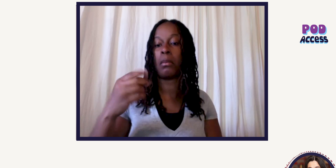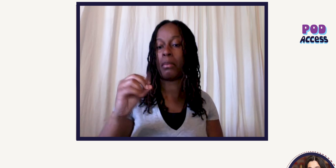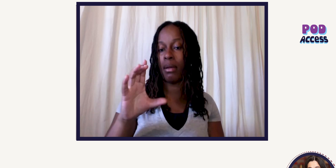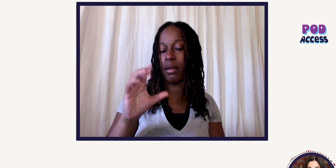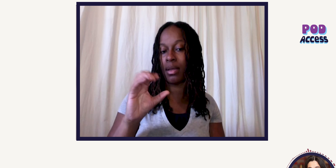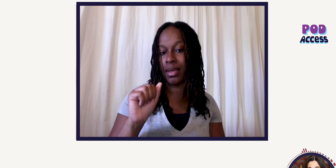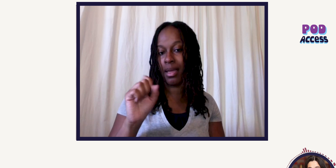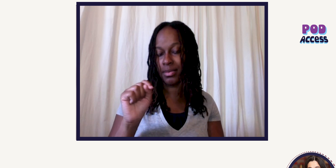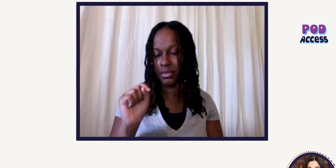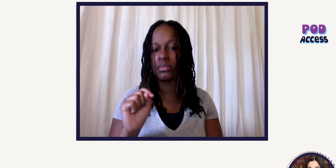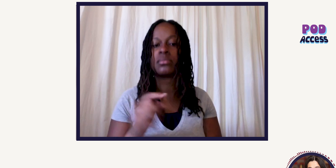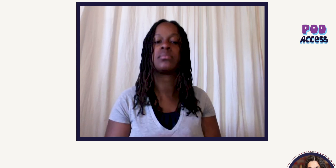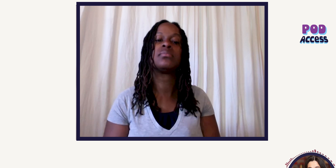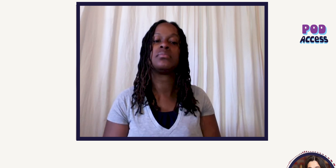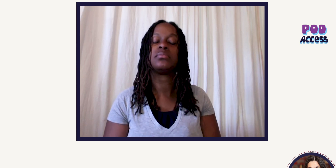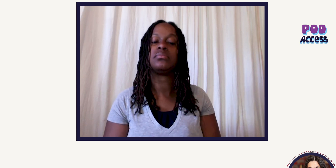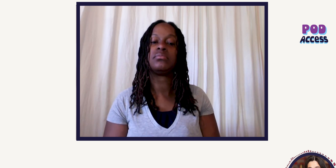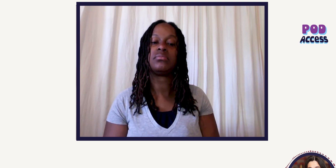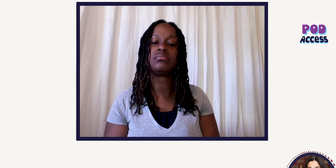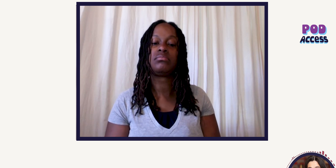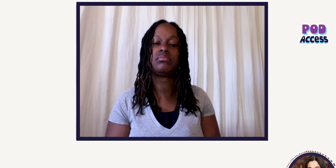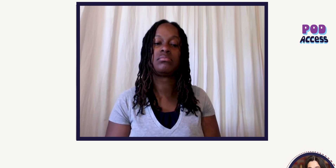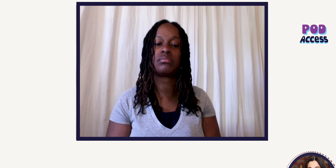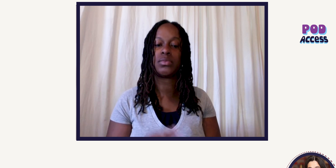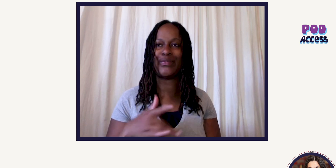from these experiences that they had with their parents.